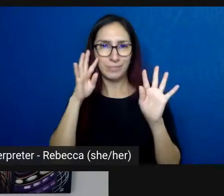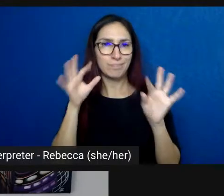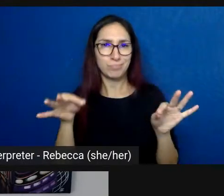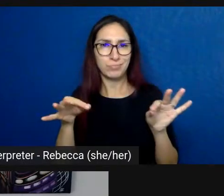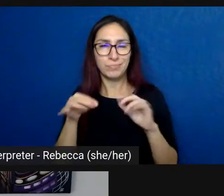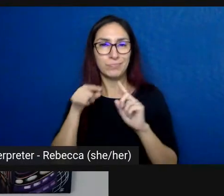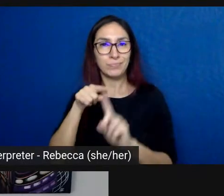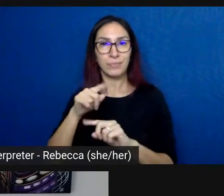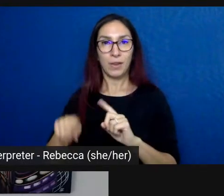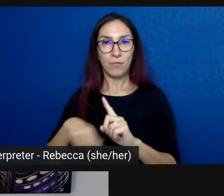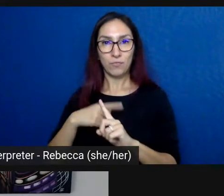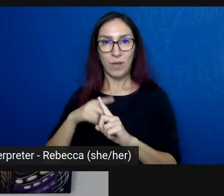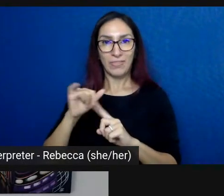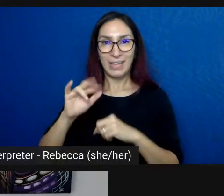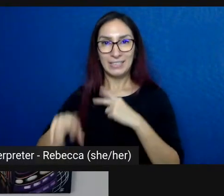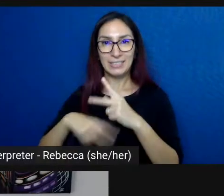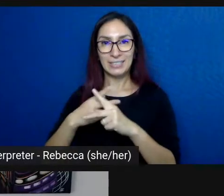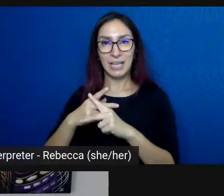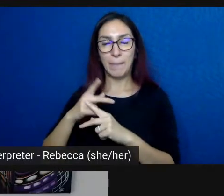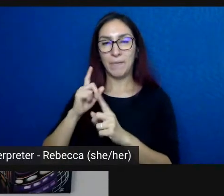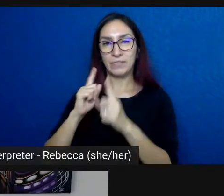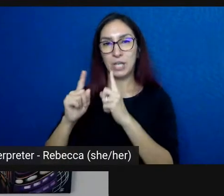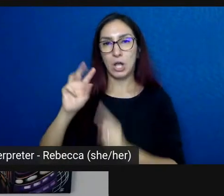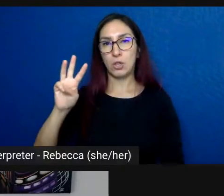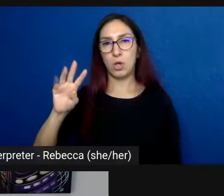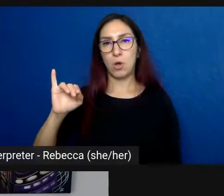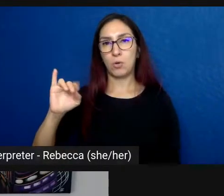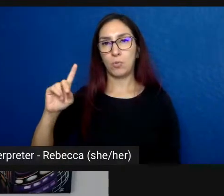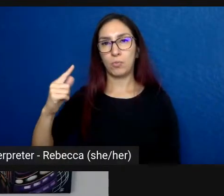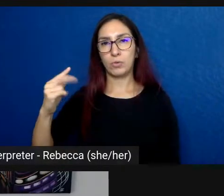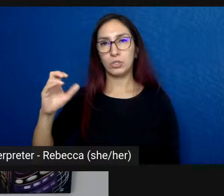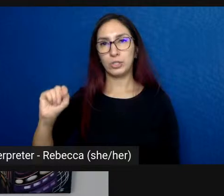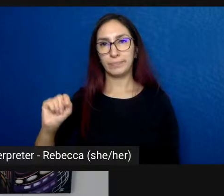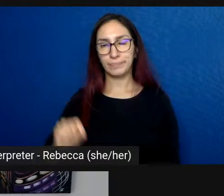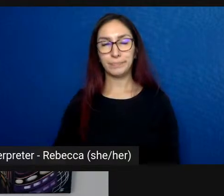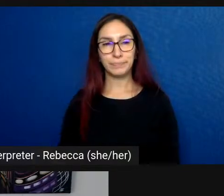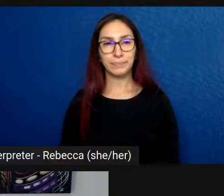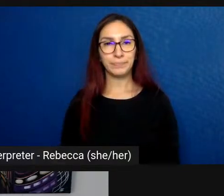They are best practices but they also do relate to several key guidelines for sure around